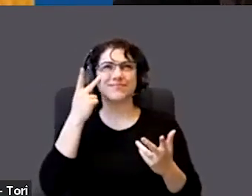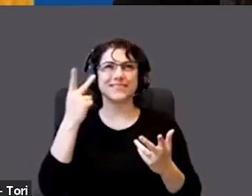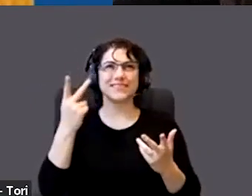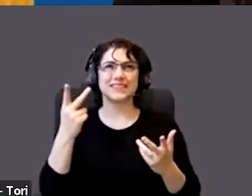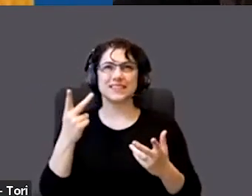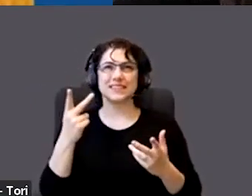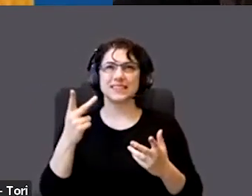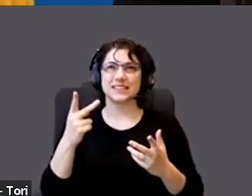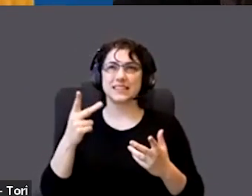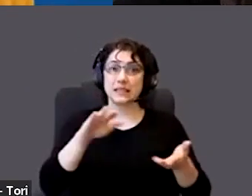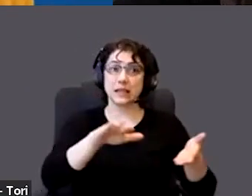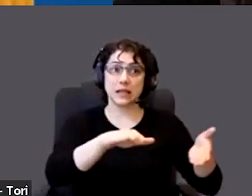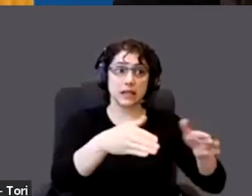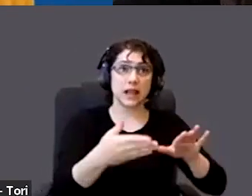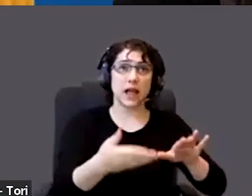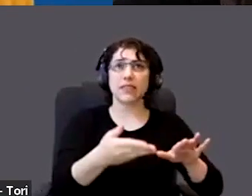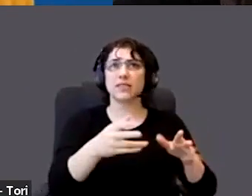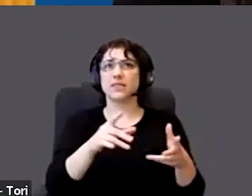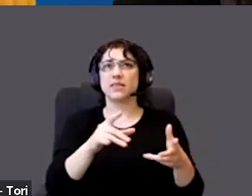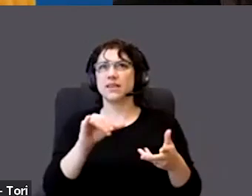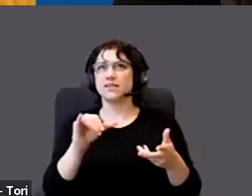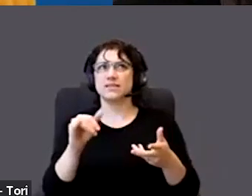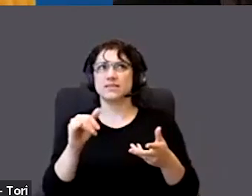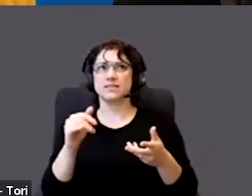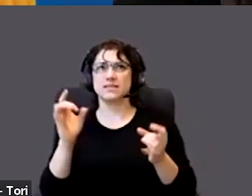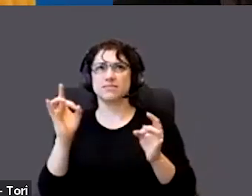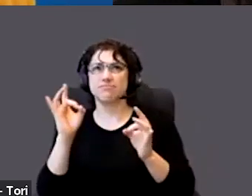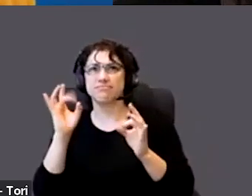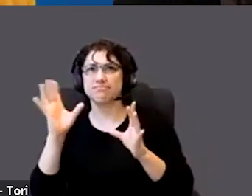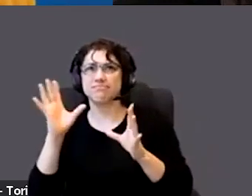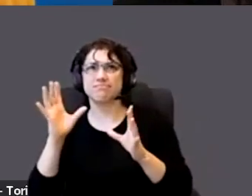what they do, how they can react, and sort of, you know,